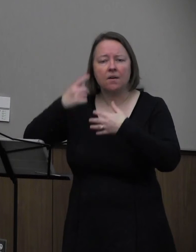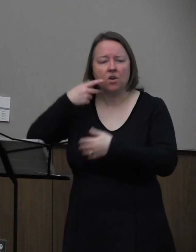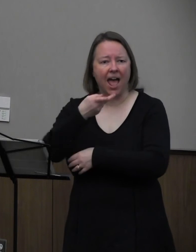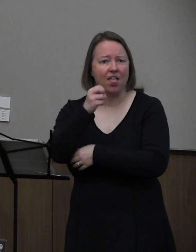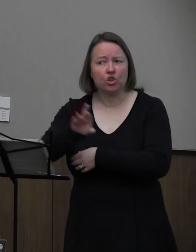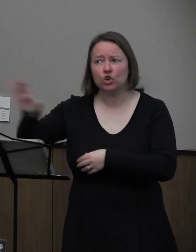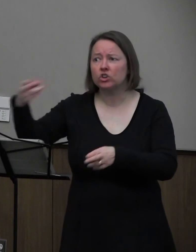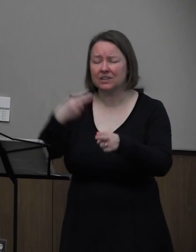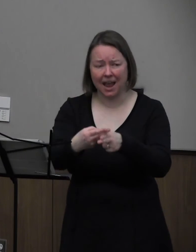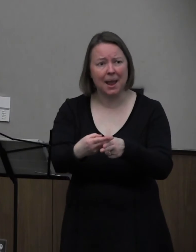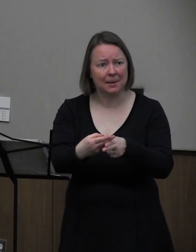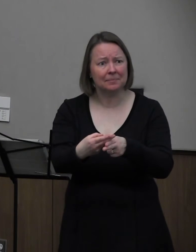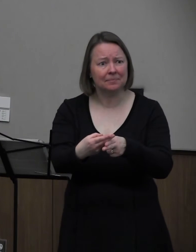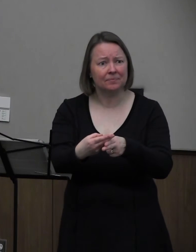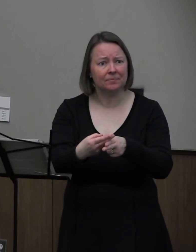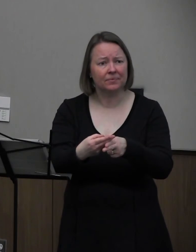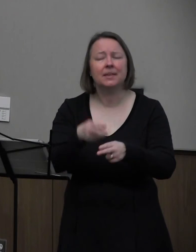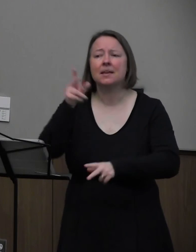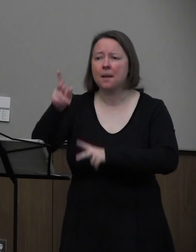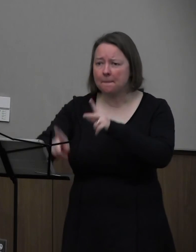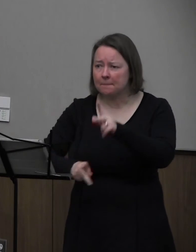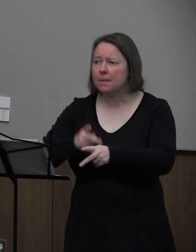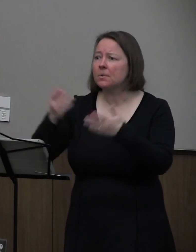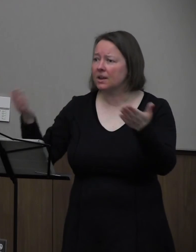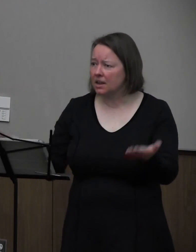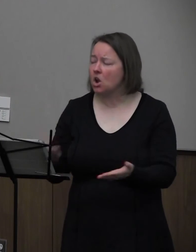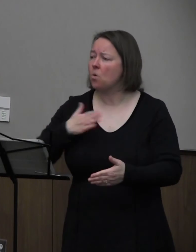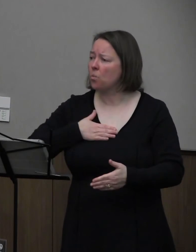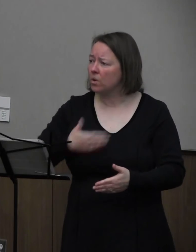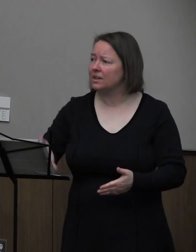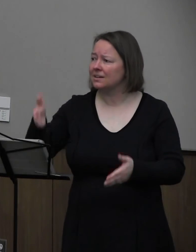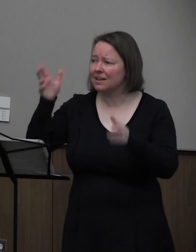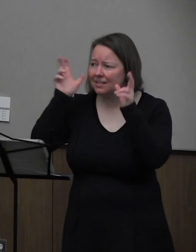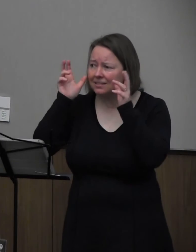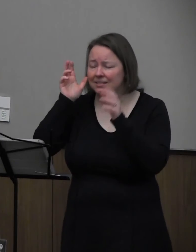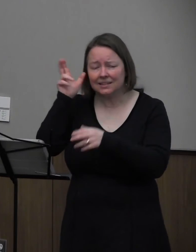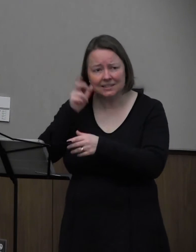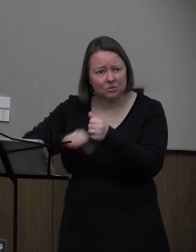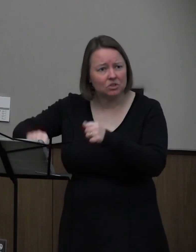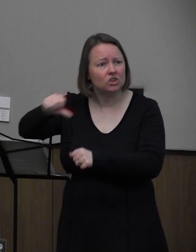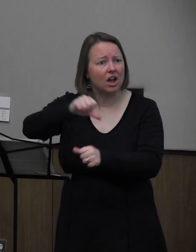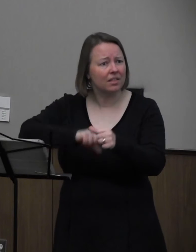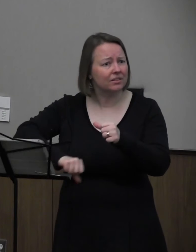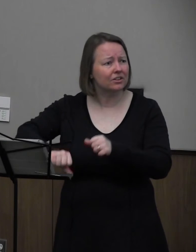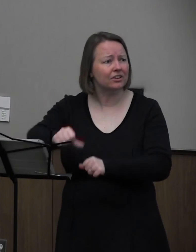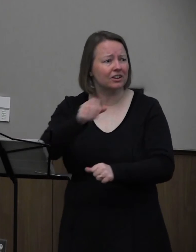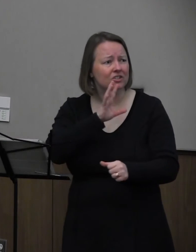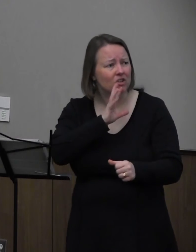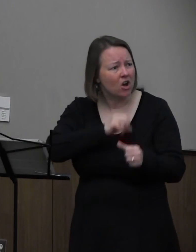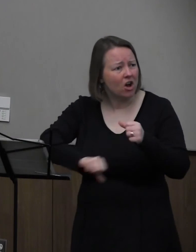Right now, there are people who are here, willing to listen to one another and talk to one another.